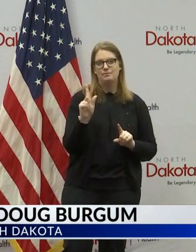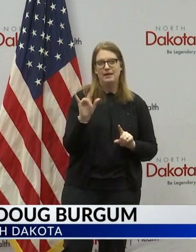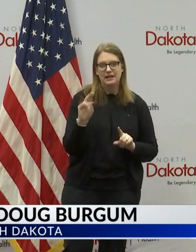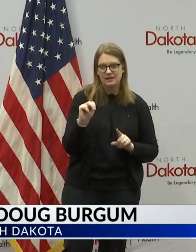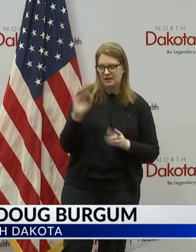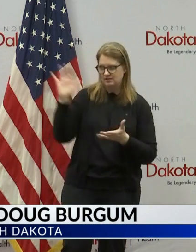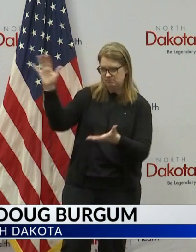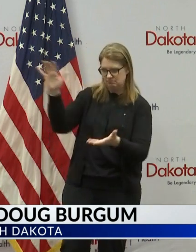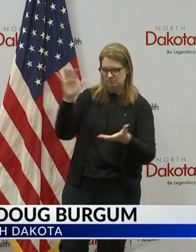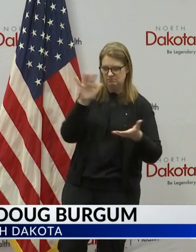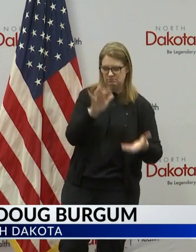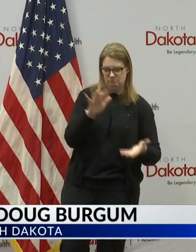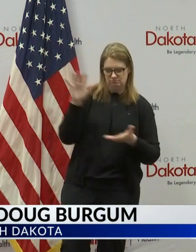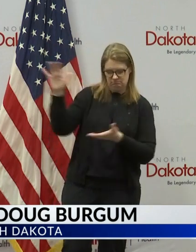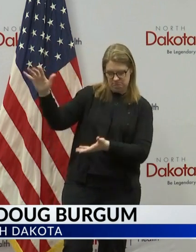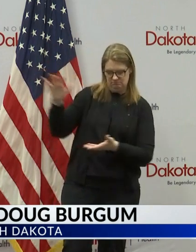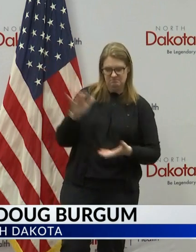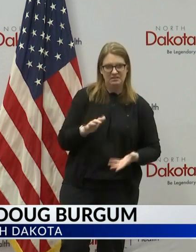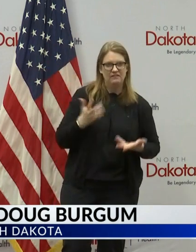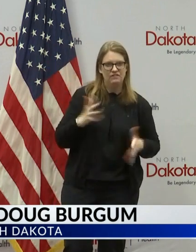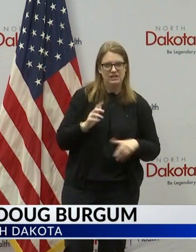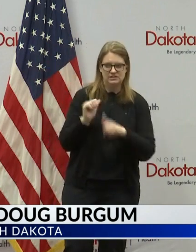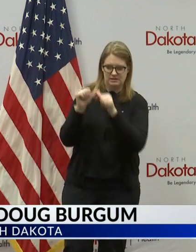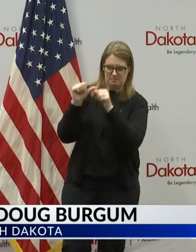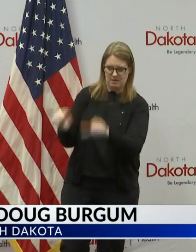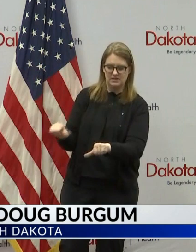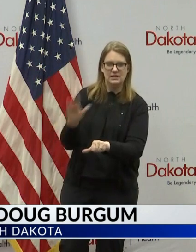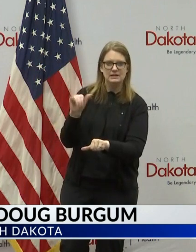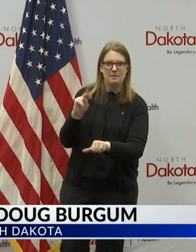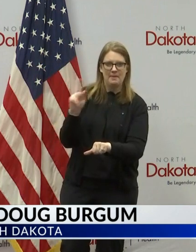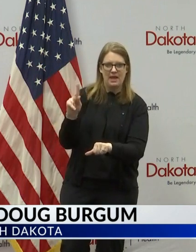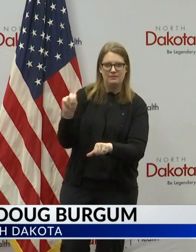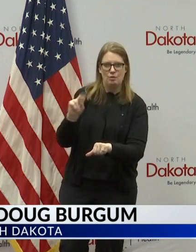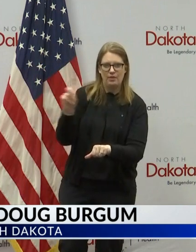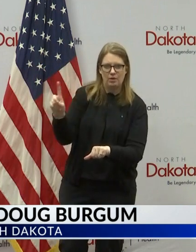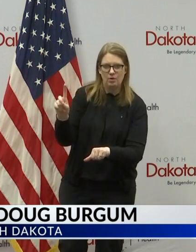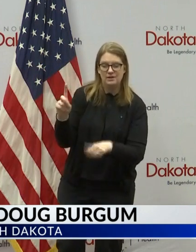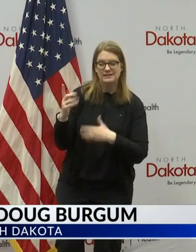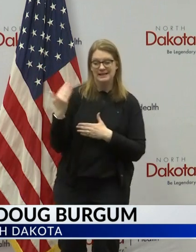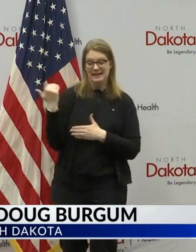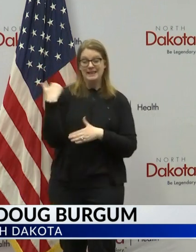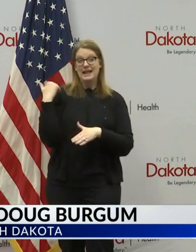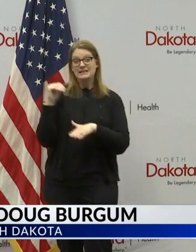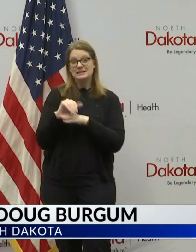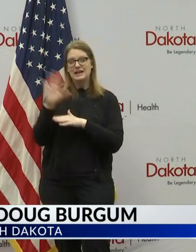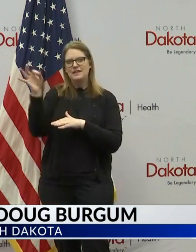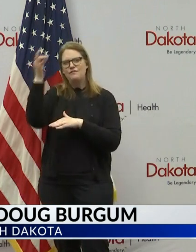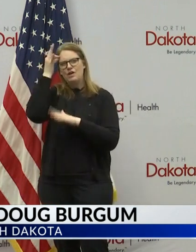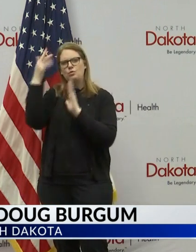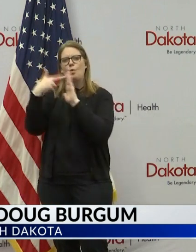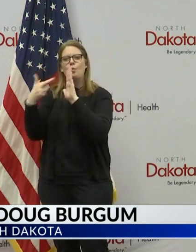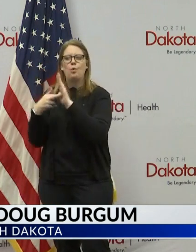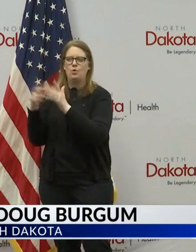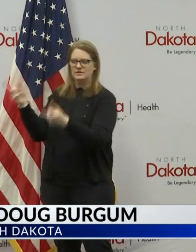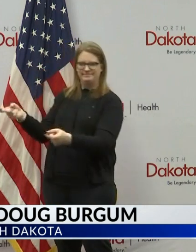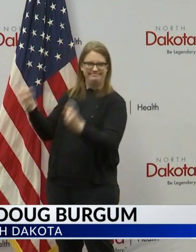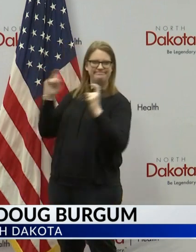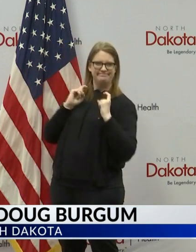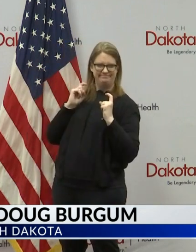WHICH WAS IN THIS SIZE OF A 2POINT TRILLION ACT IT WAS DEPOSITED TO THE BANK OF NORTH DAKOTA.